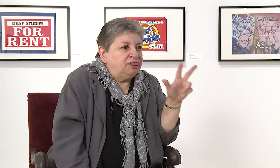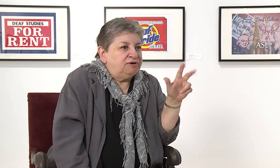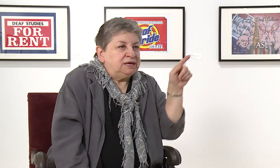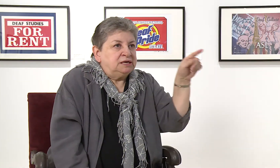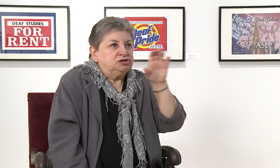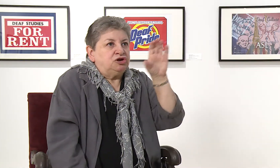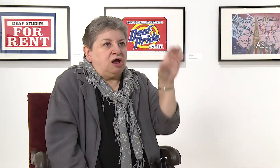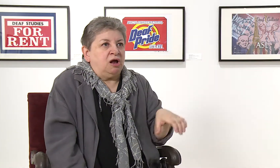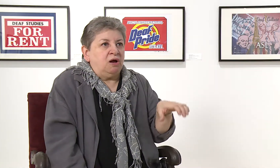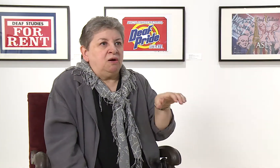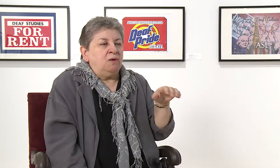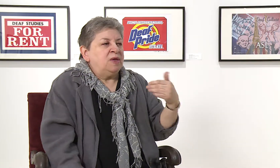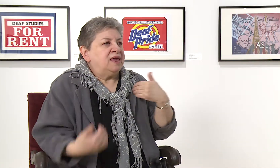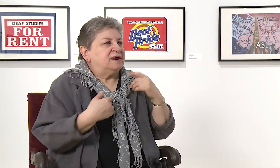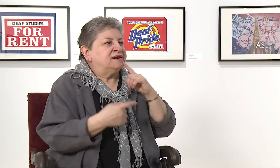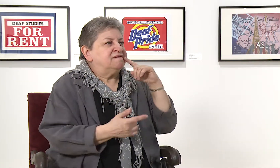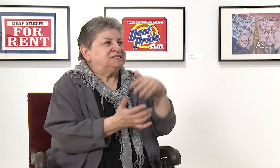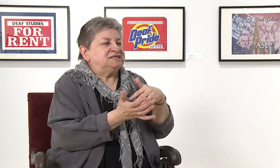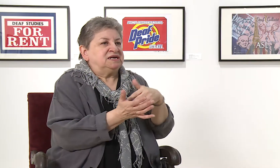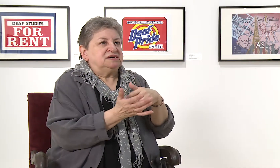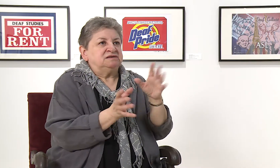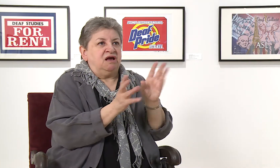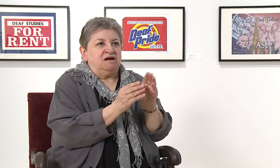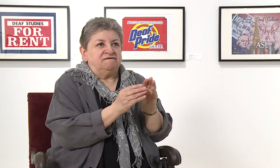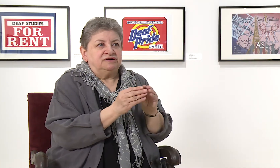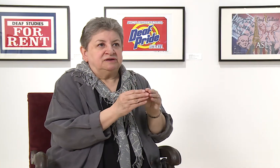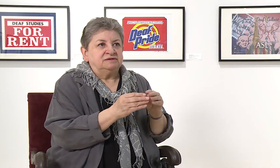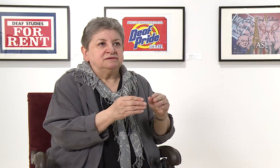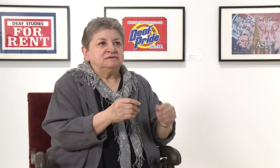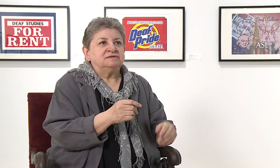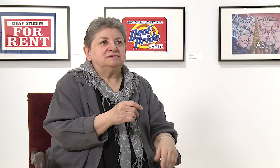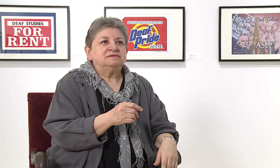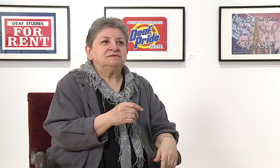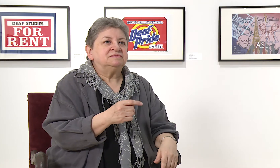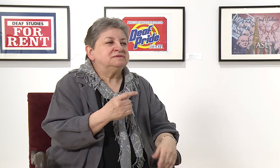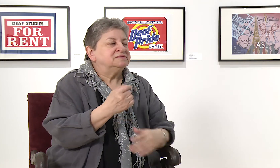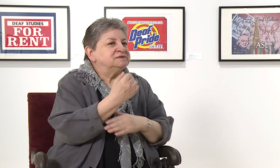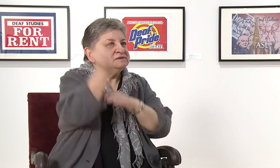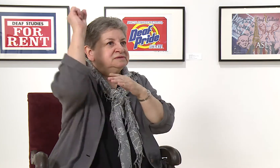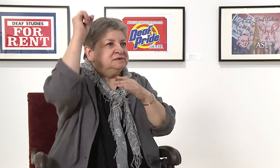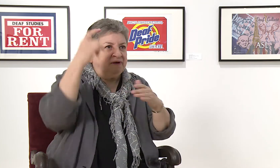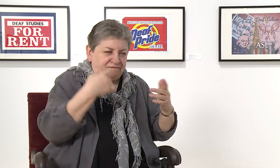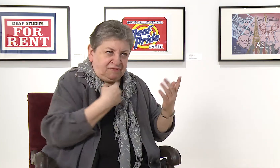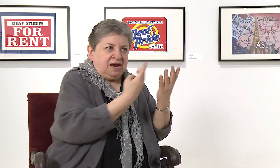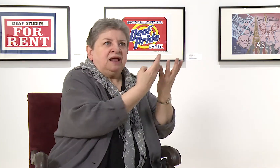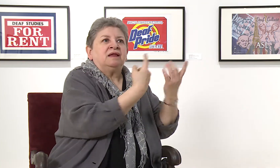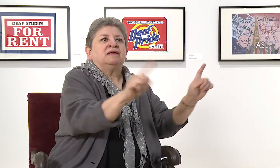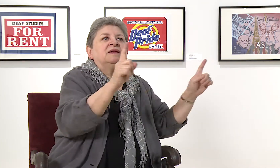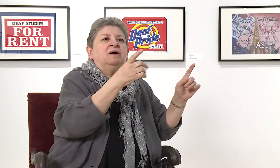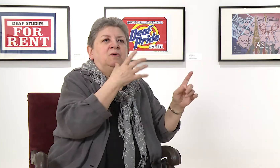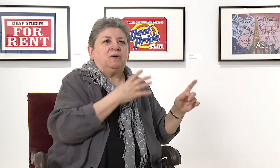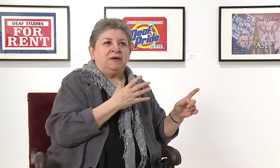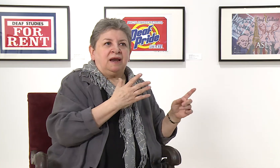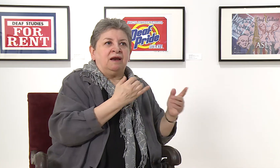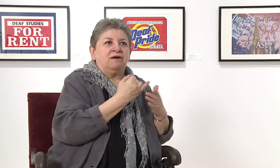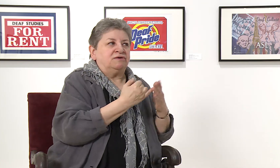I think it was in 1993 in Chicago, there was a Deaf Studies conference. And it was a revolutionary moment.